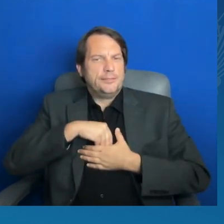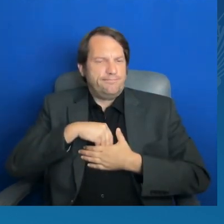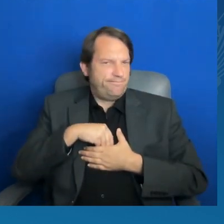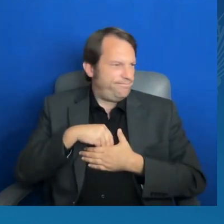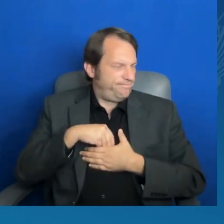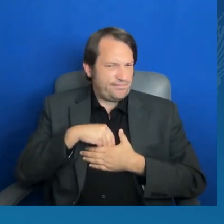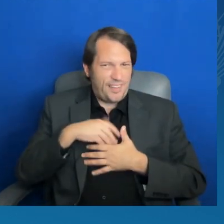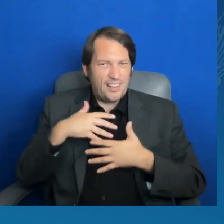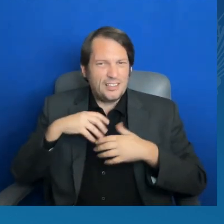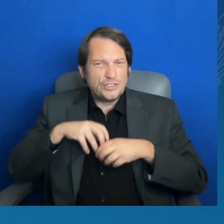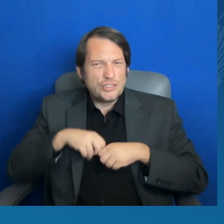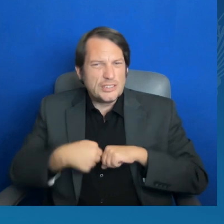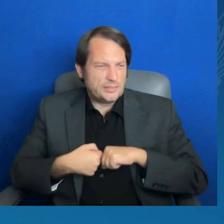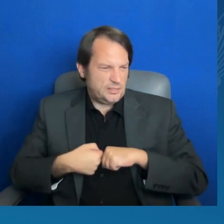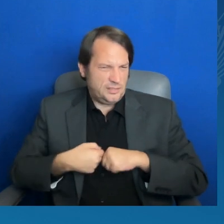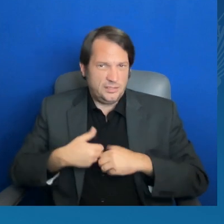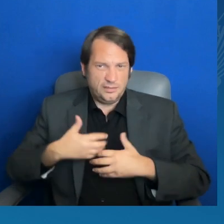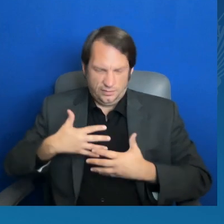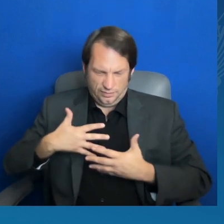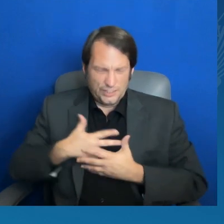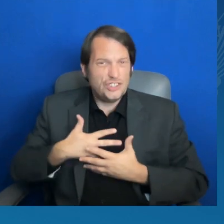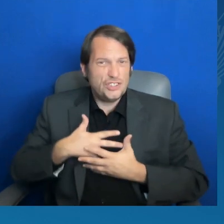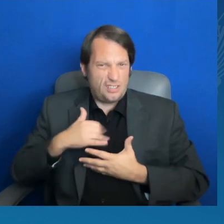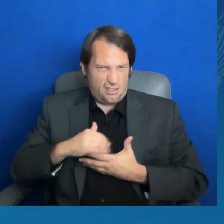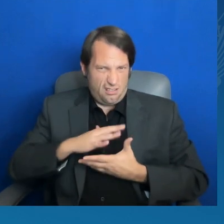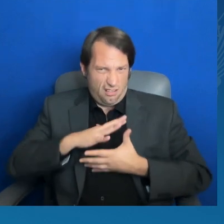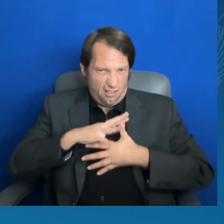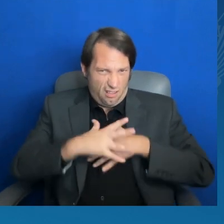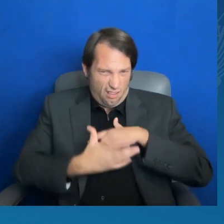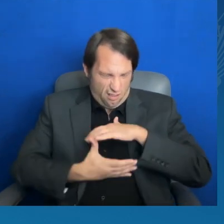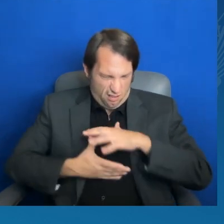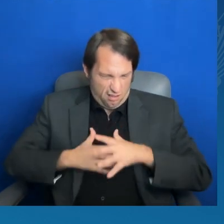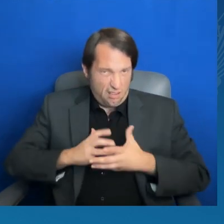and our country. And it's an extraordinary thing